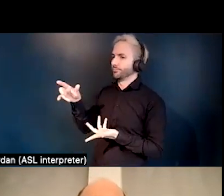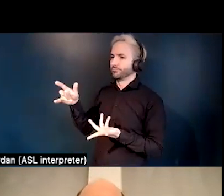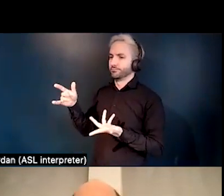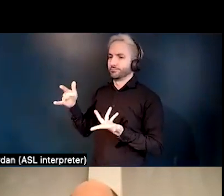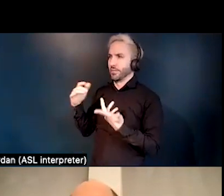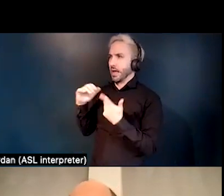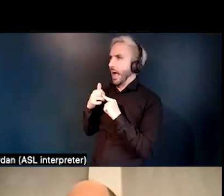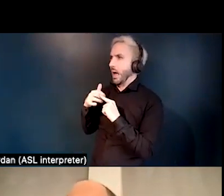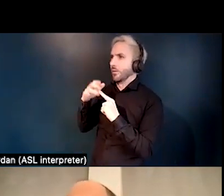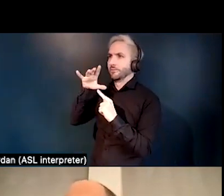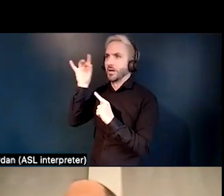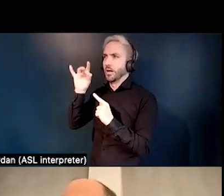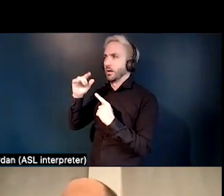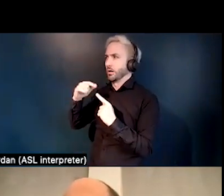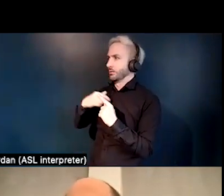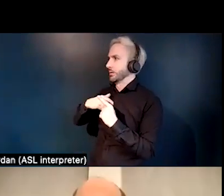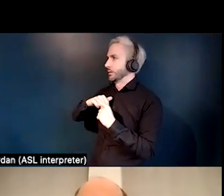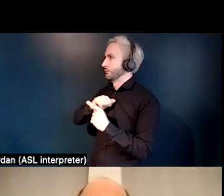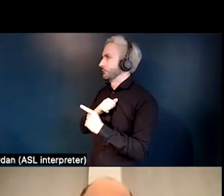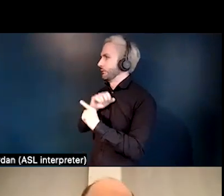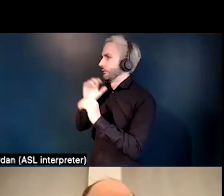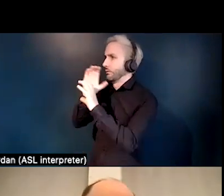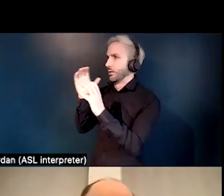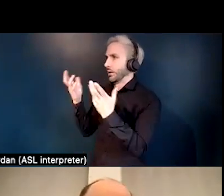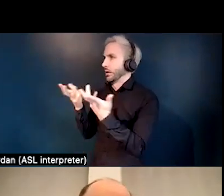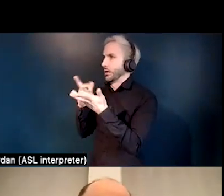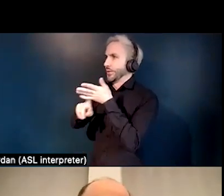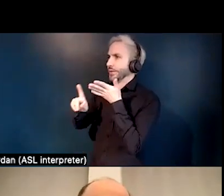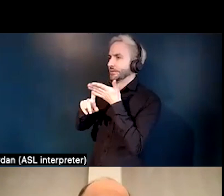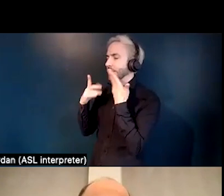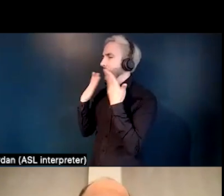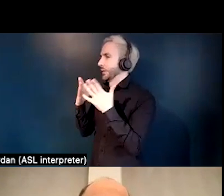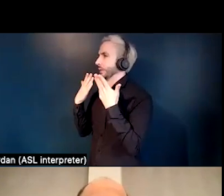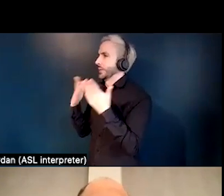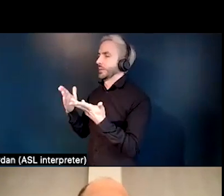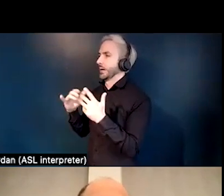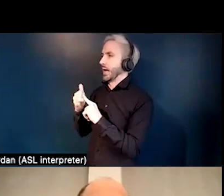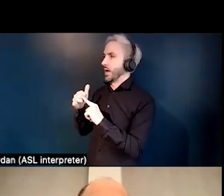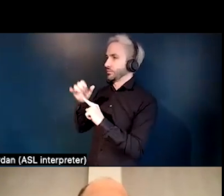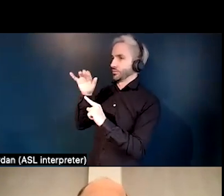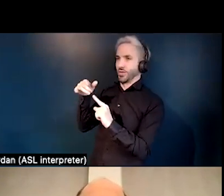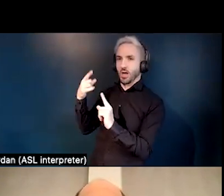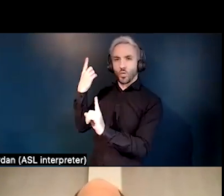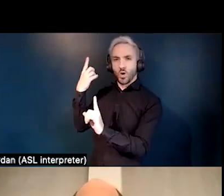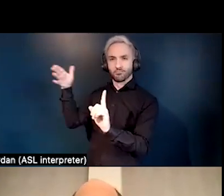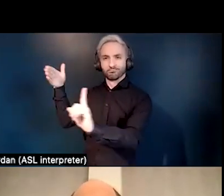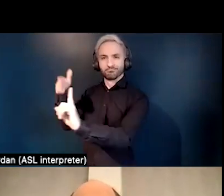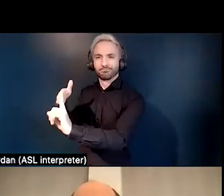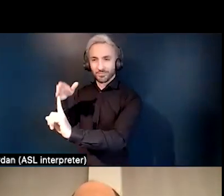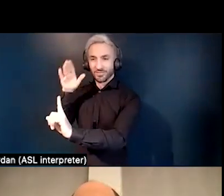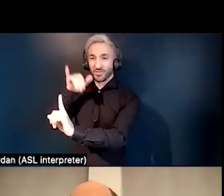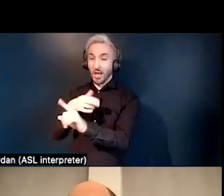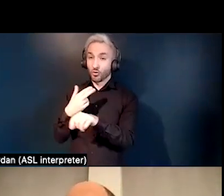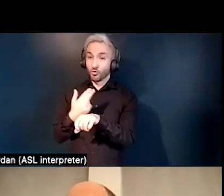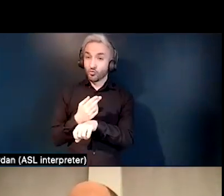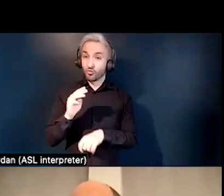find or research Canadian-authored content. So it uses metadata to join the site, and then the site,